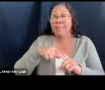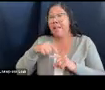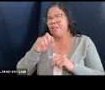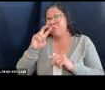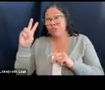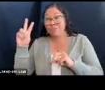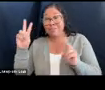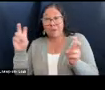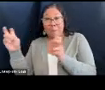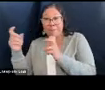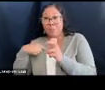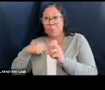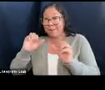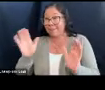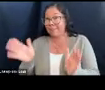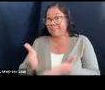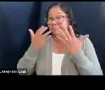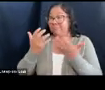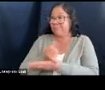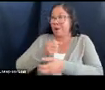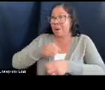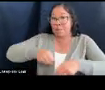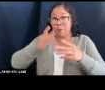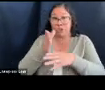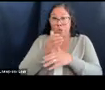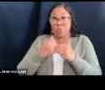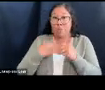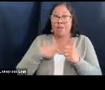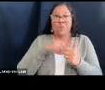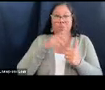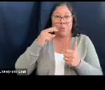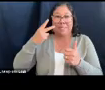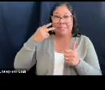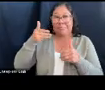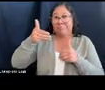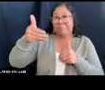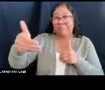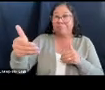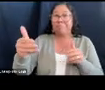take the opportunity to share with us and you may see that come along as another topic as we go.